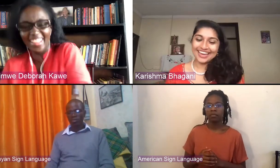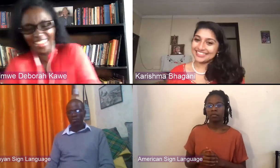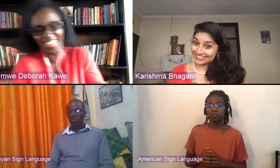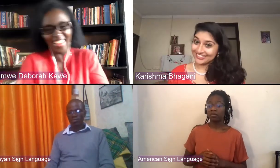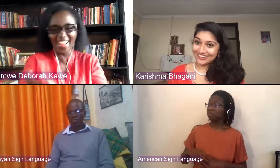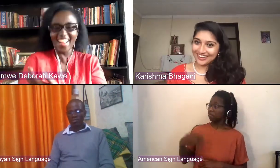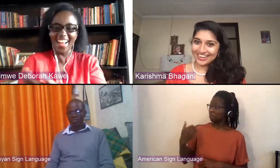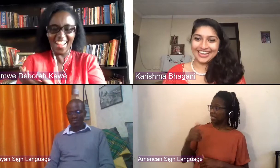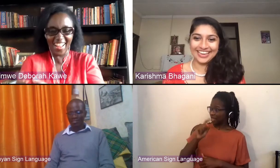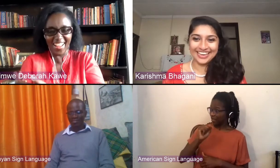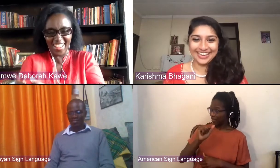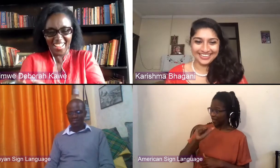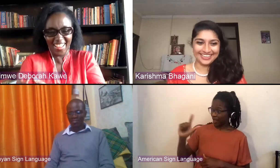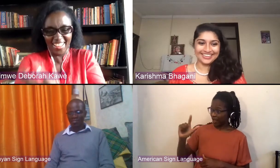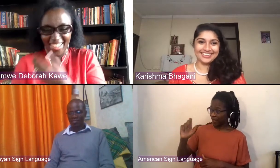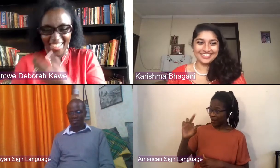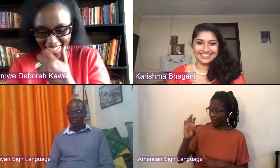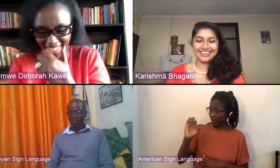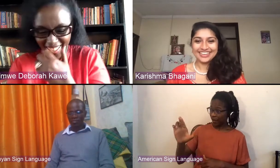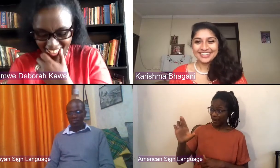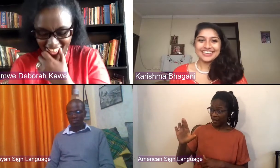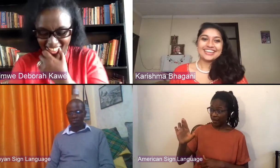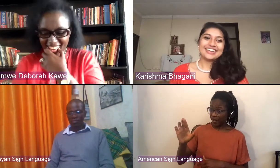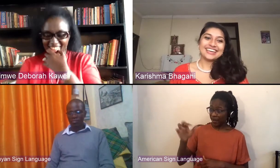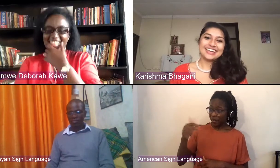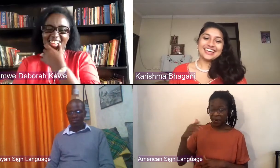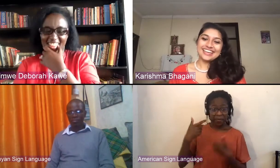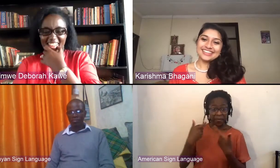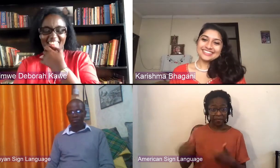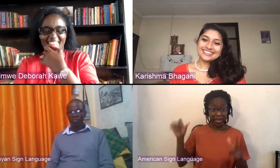It's a tall order .